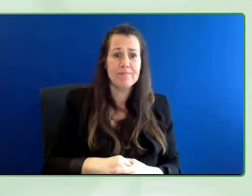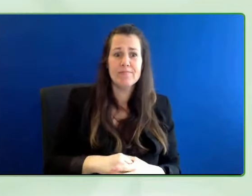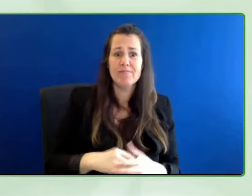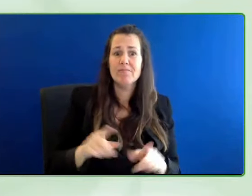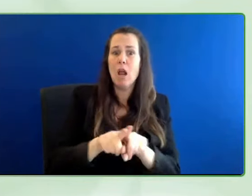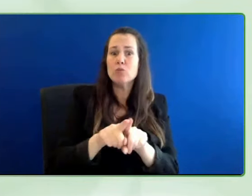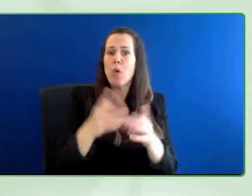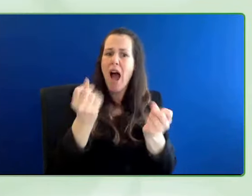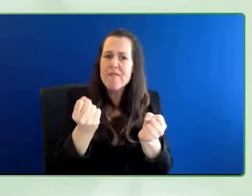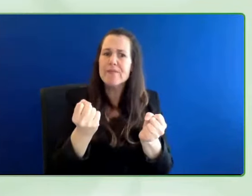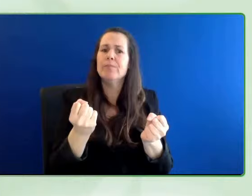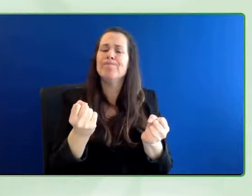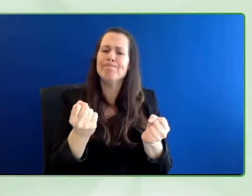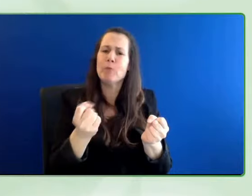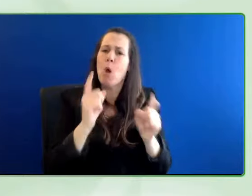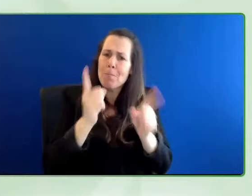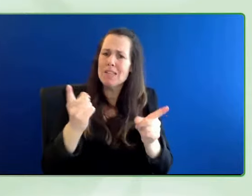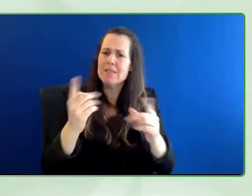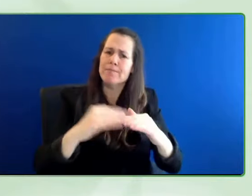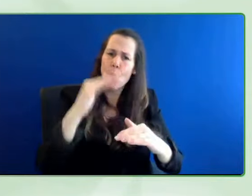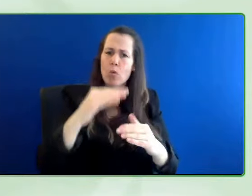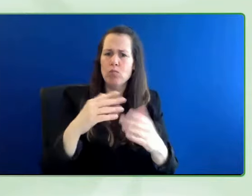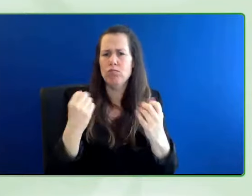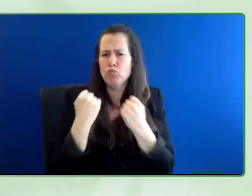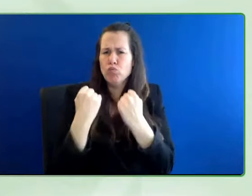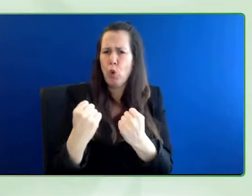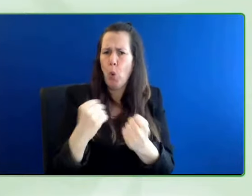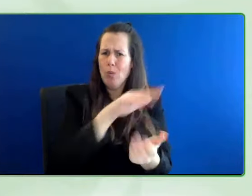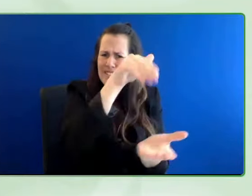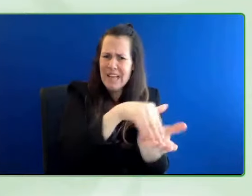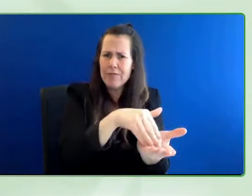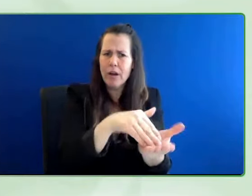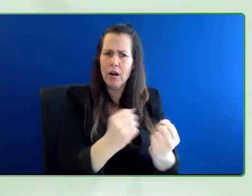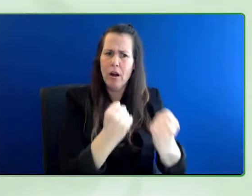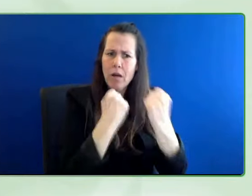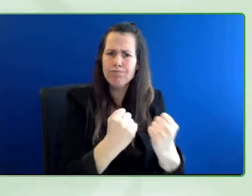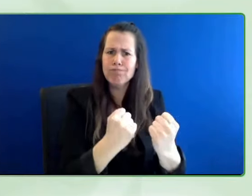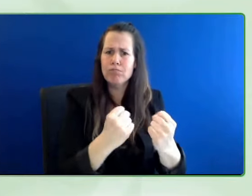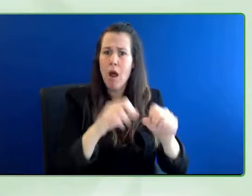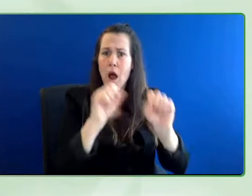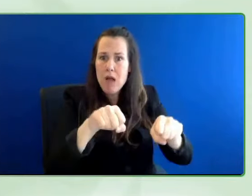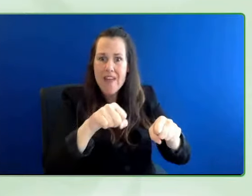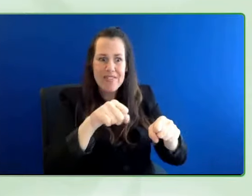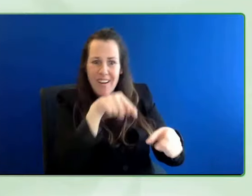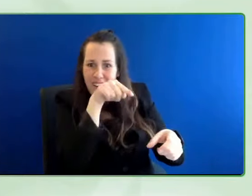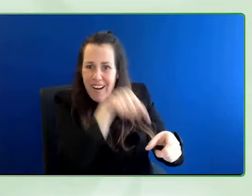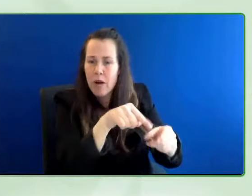One last remark because we are running out of time for Lorenzo.